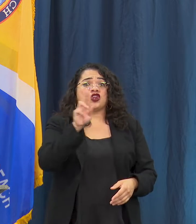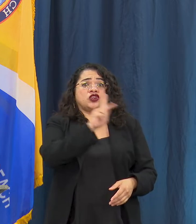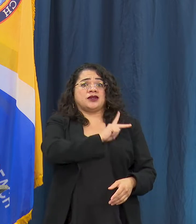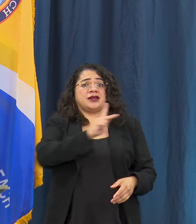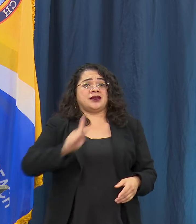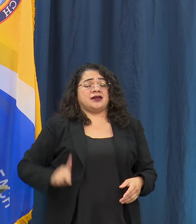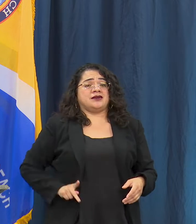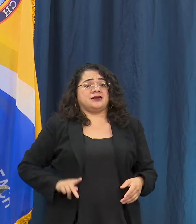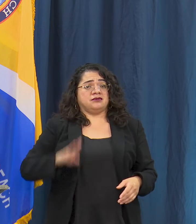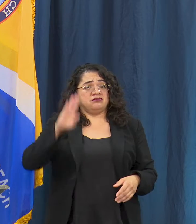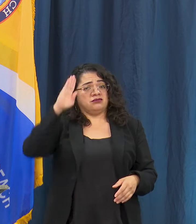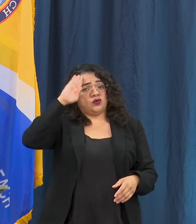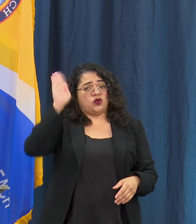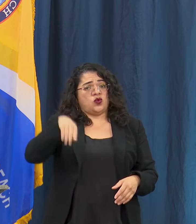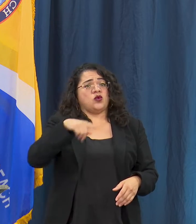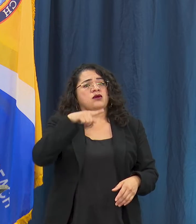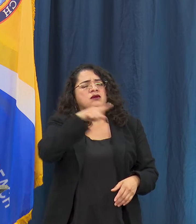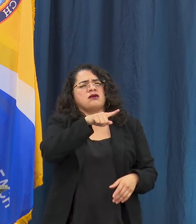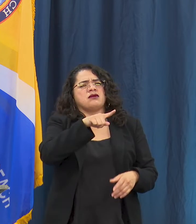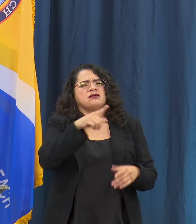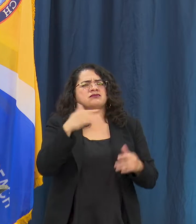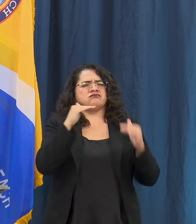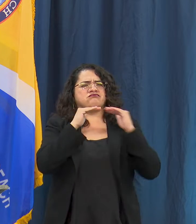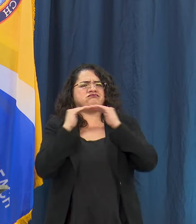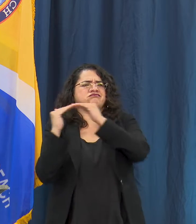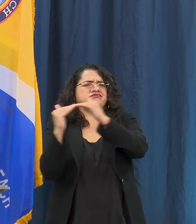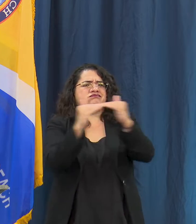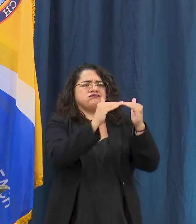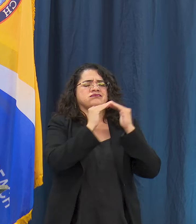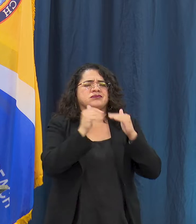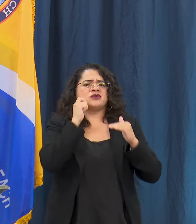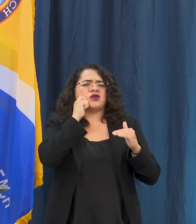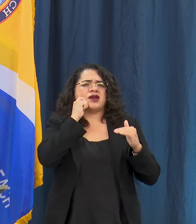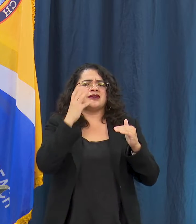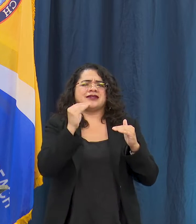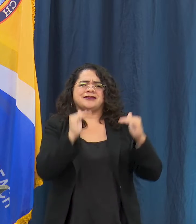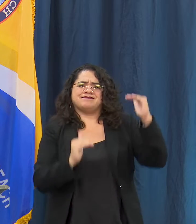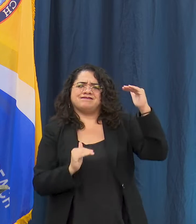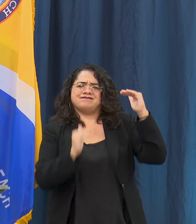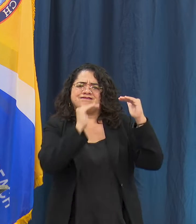justice and equity for all. It's up to all of us to fix this problem and that